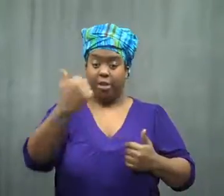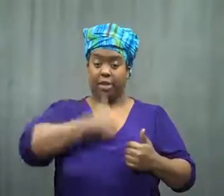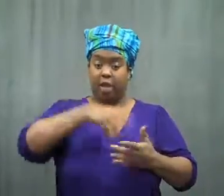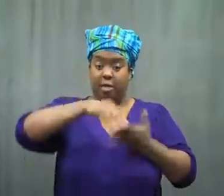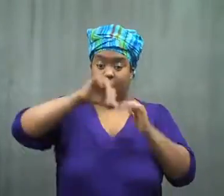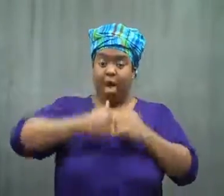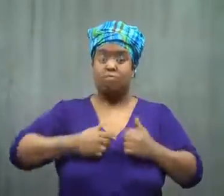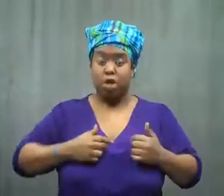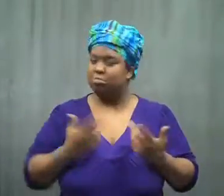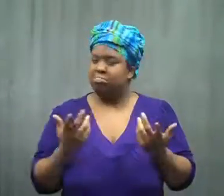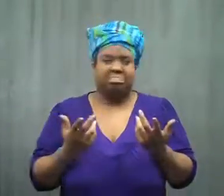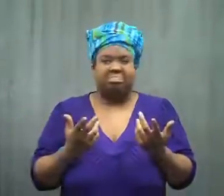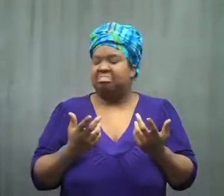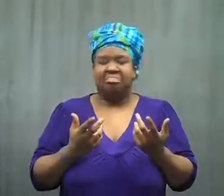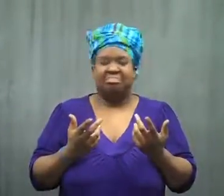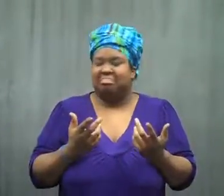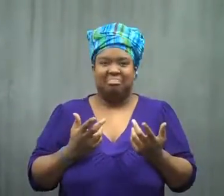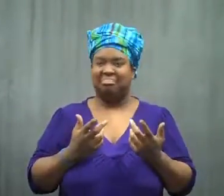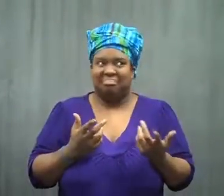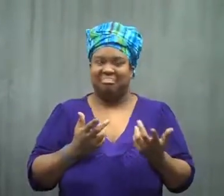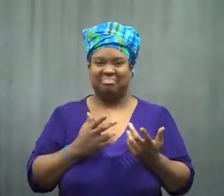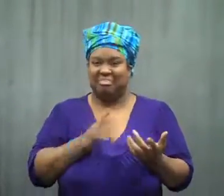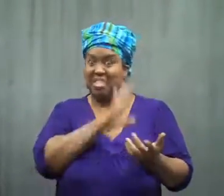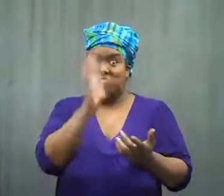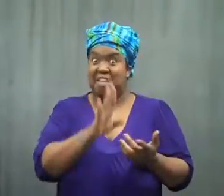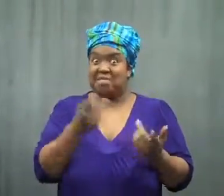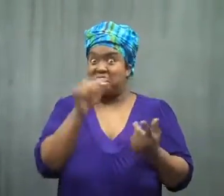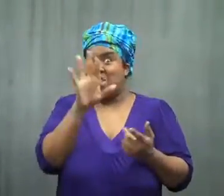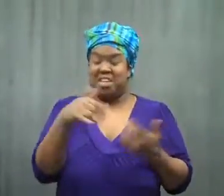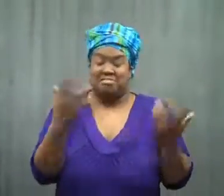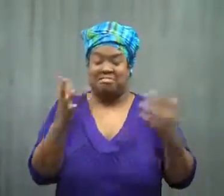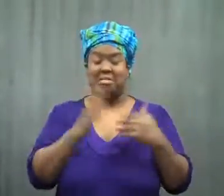I never learned how to burp. Just never tried.